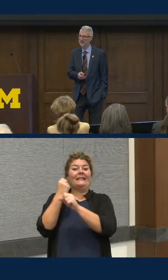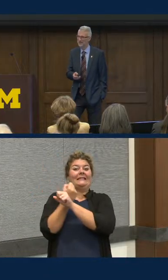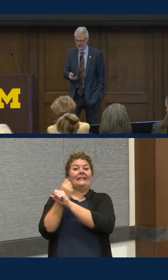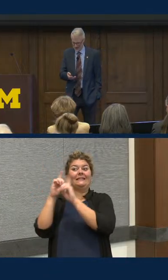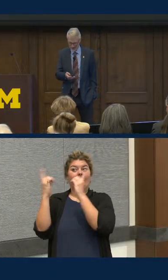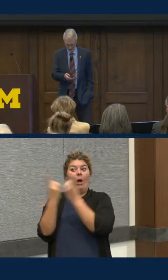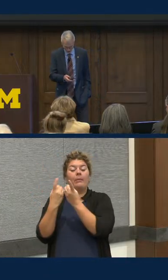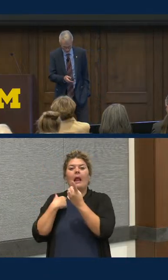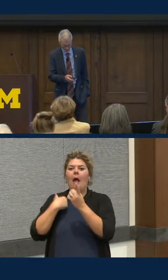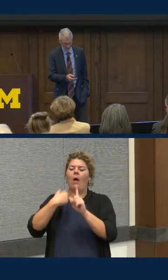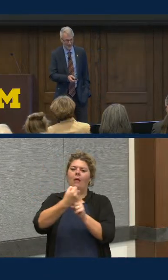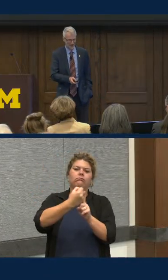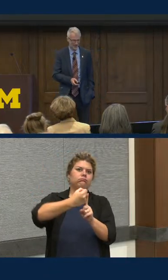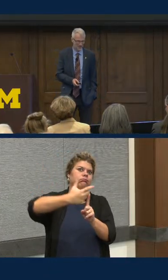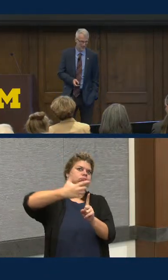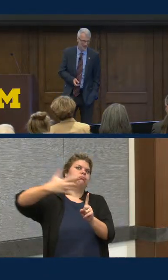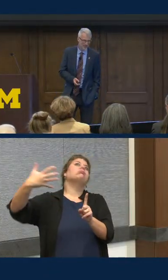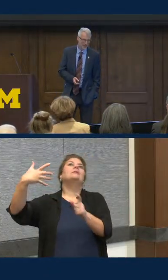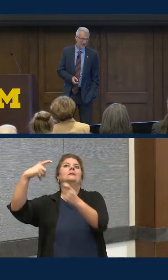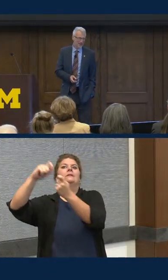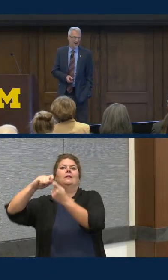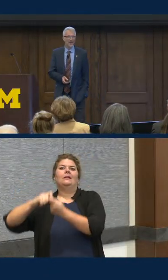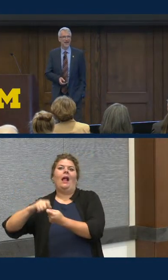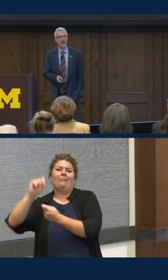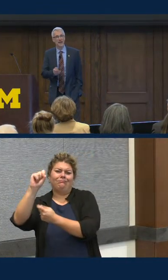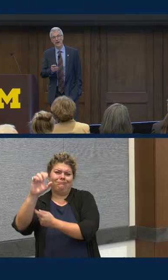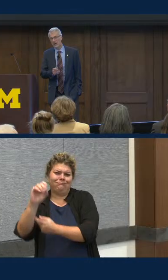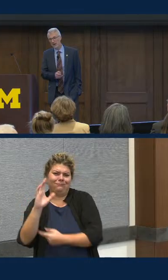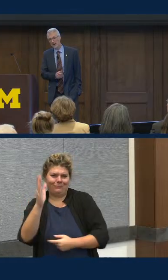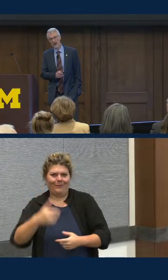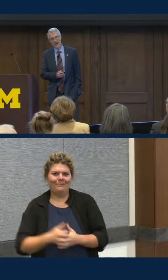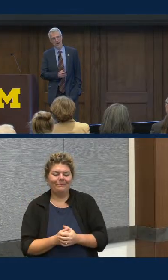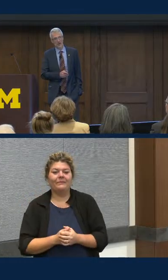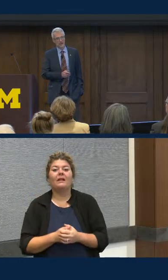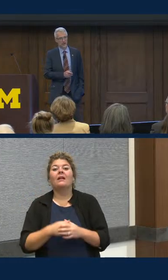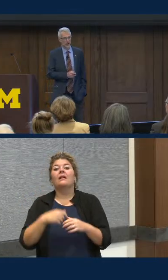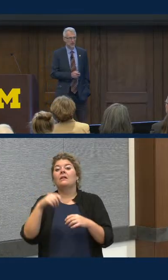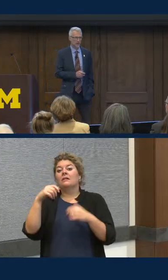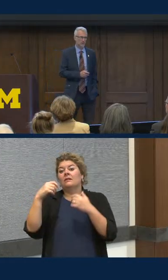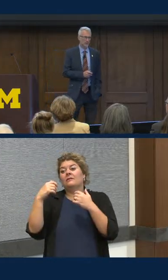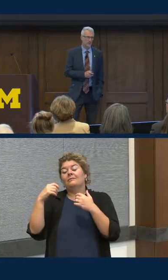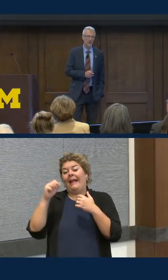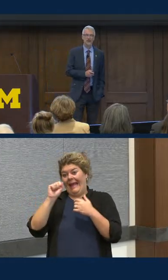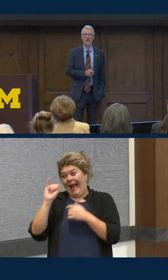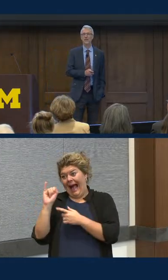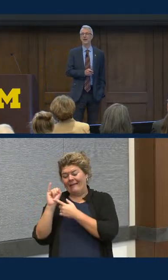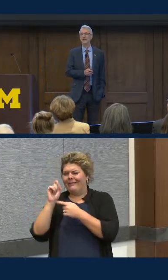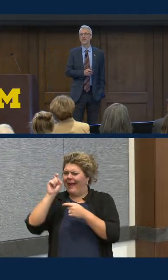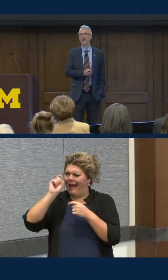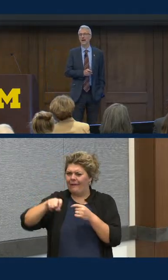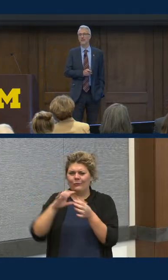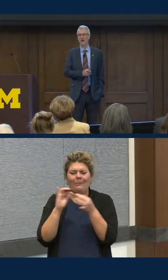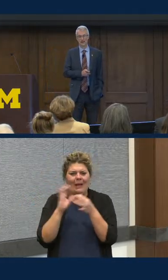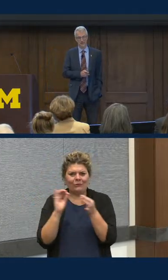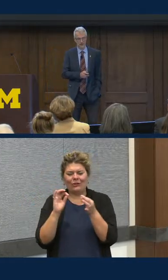statistics department where I will give the gory details. A talk on AI would not be complete